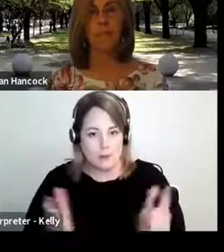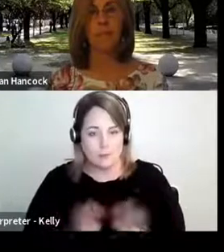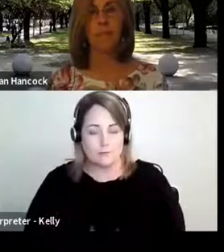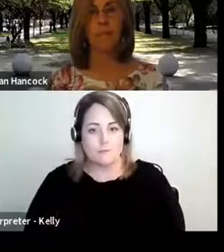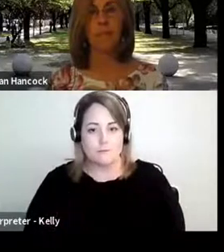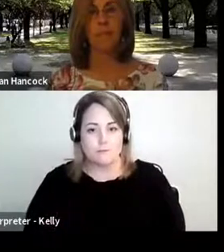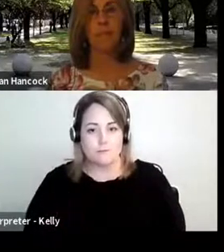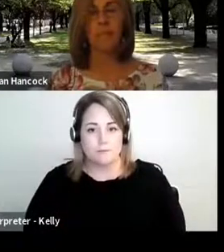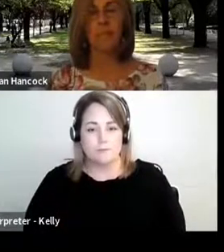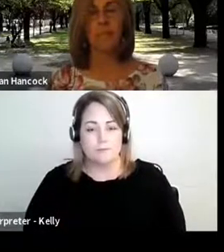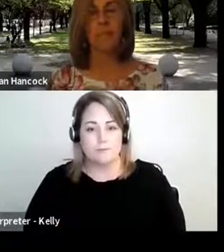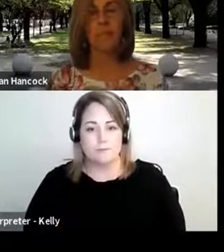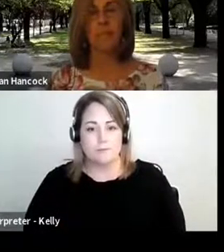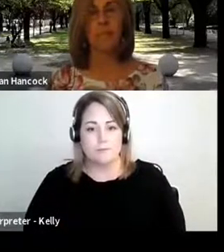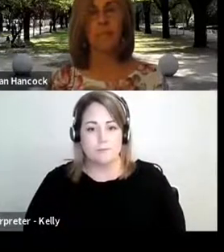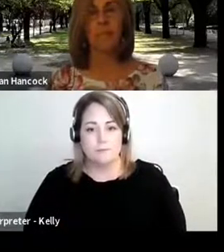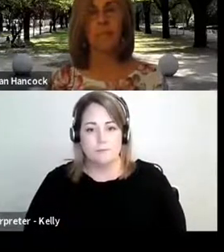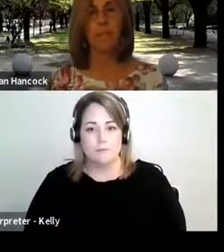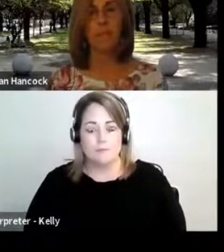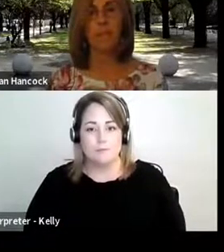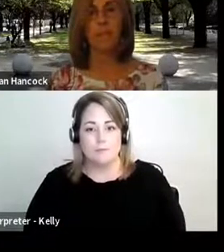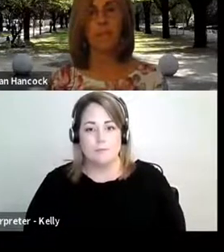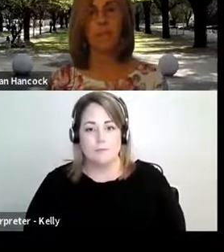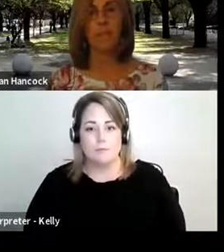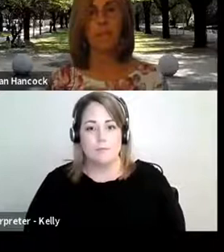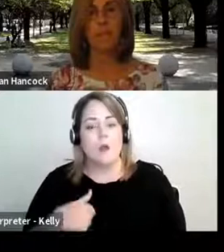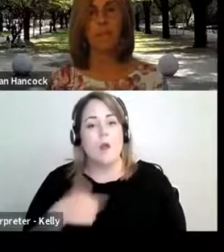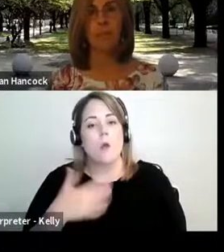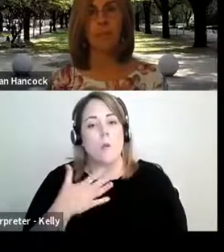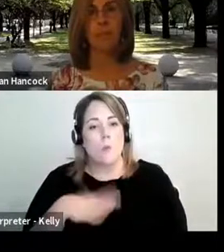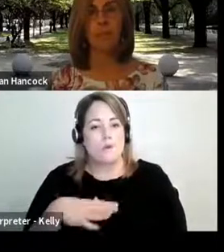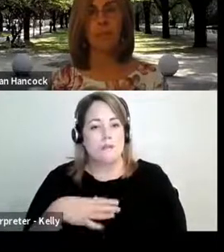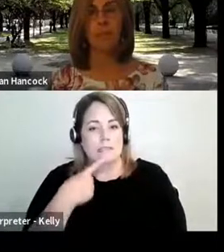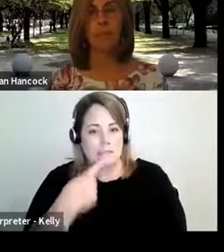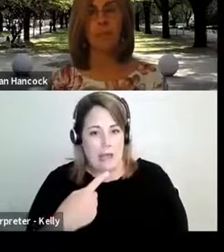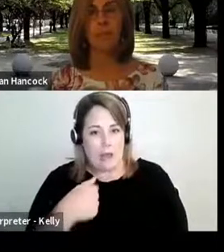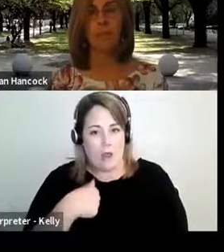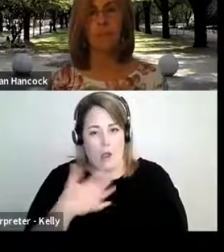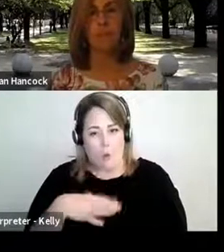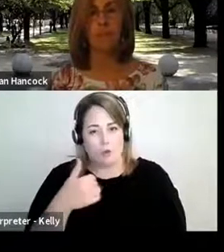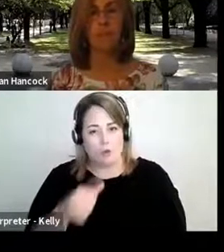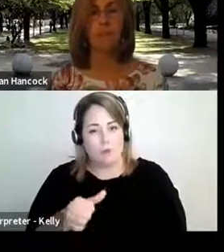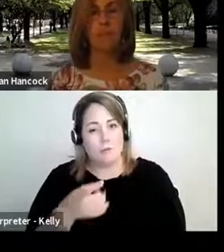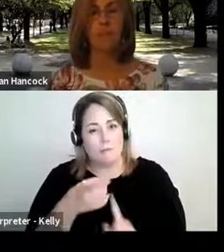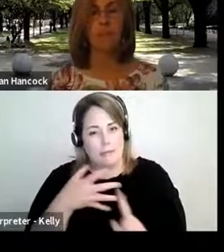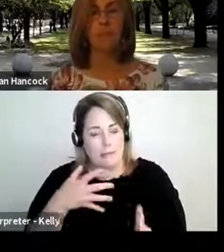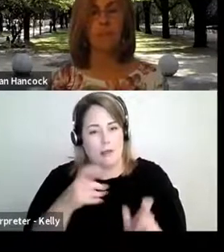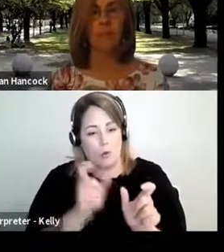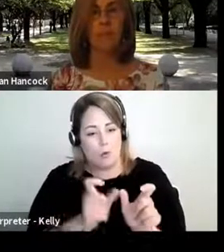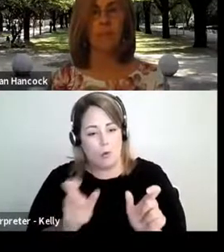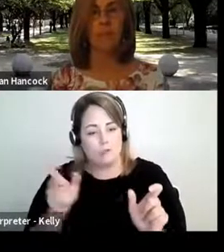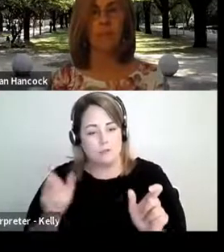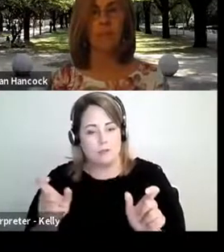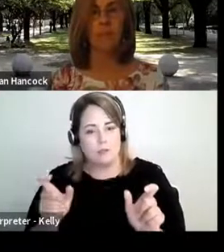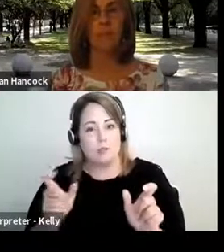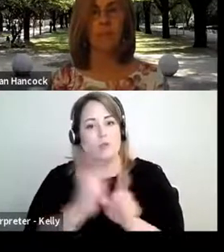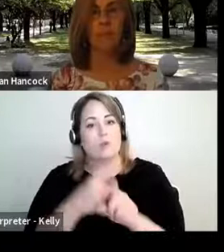indicate that I want to use certain words to talk about students on the spectrum,